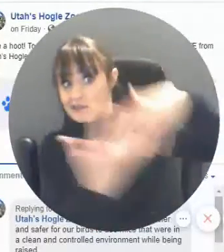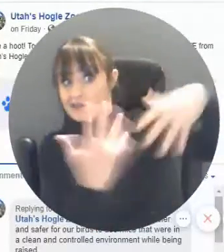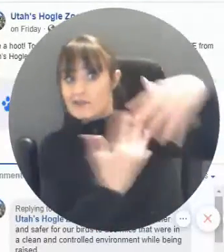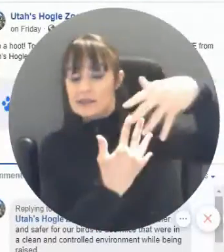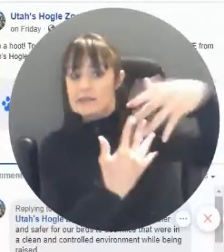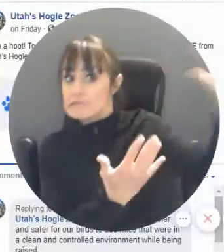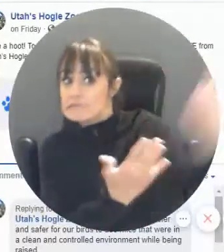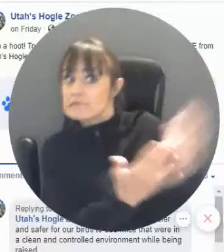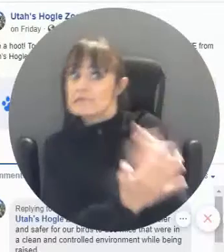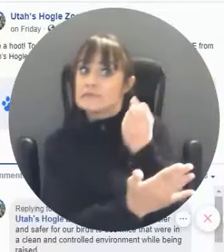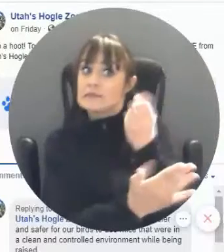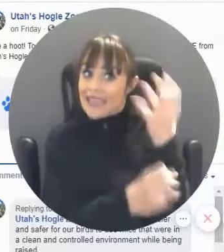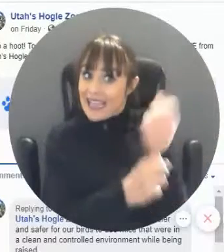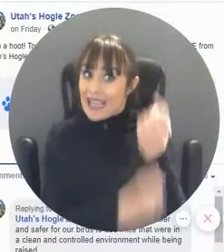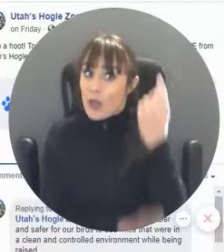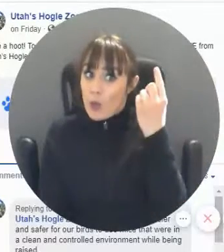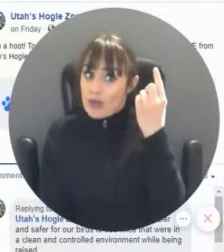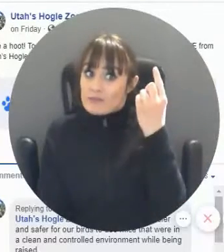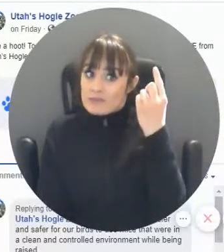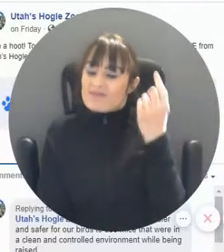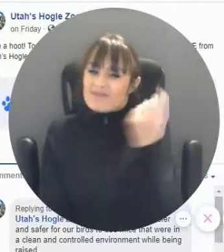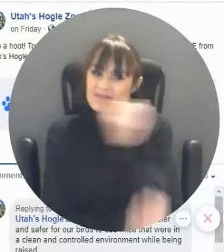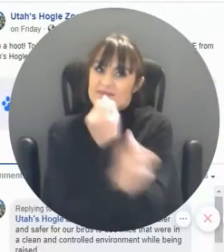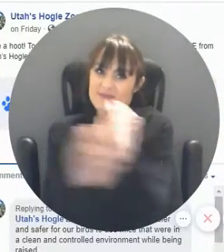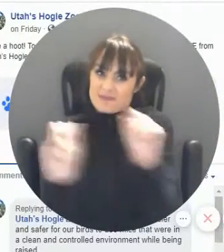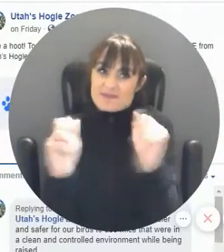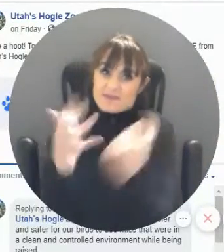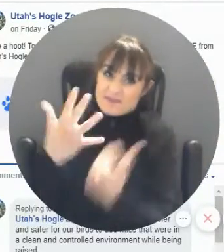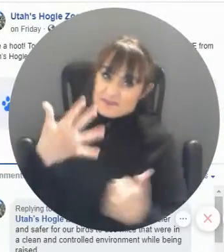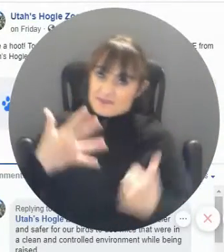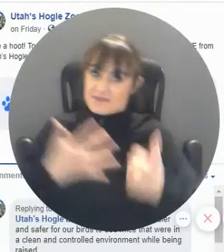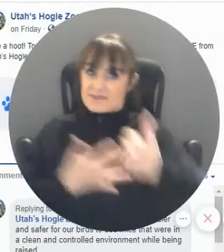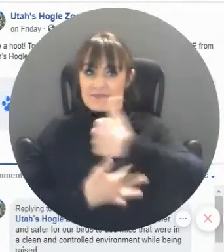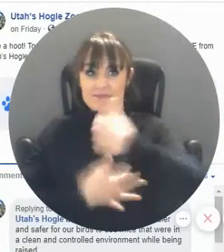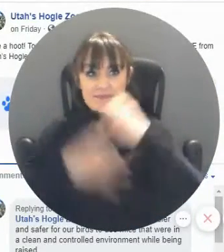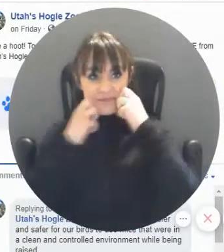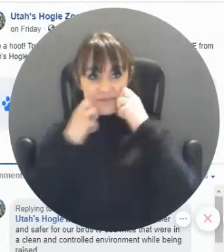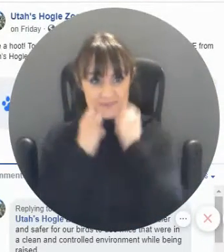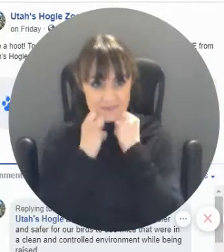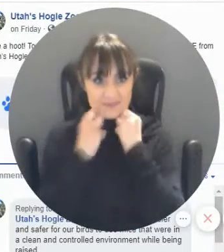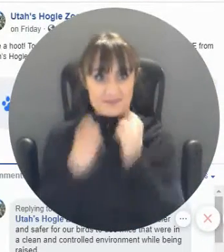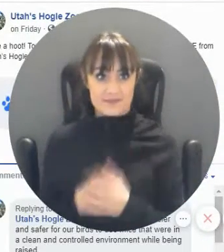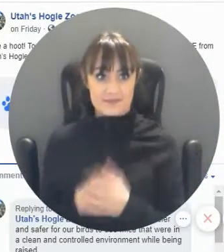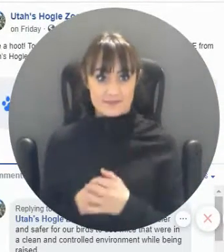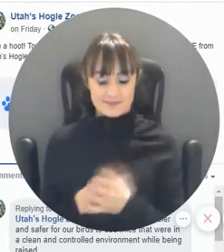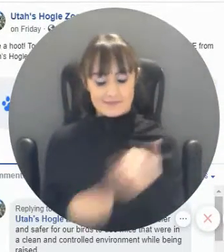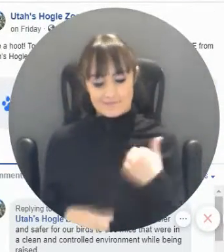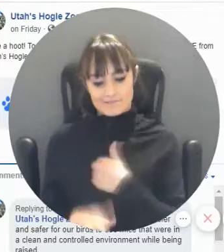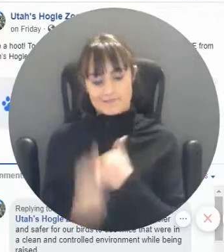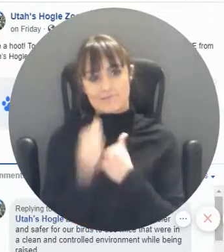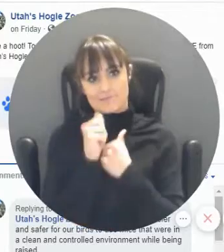mask. Safety is one of our core values, so we are, um, following those guidelines.